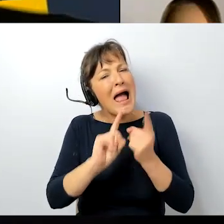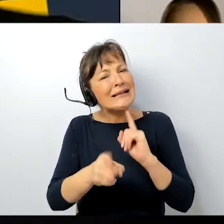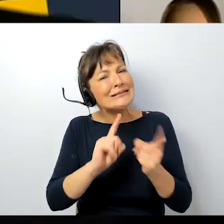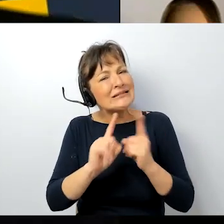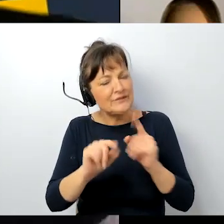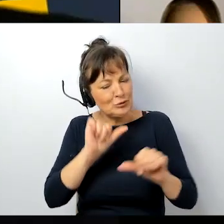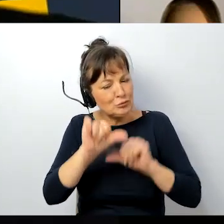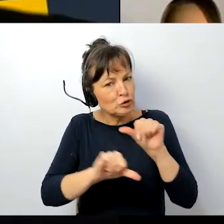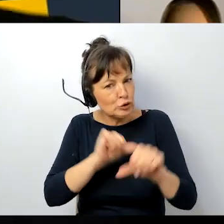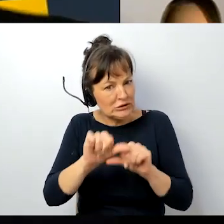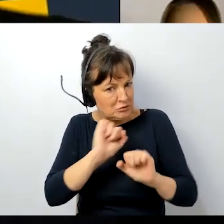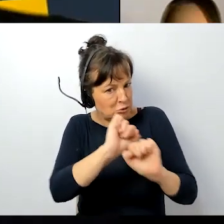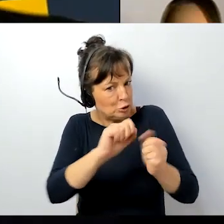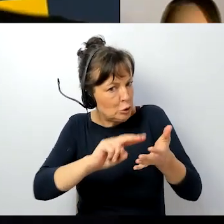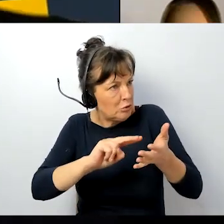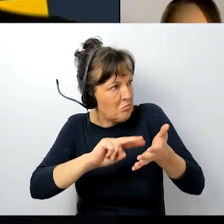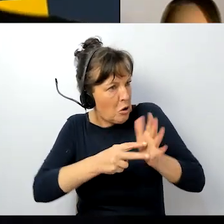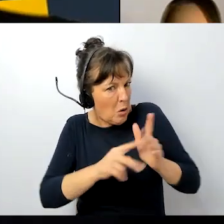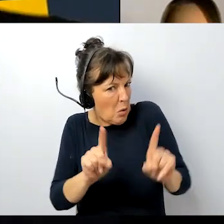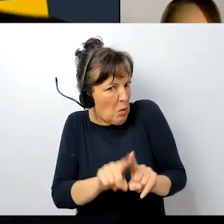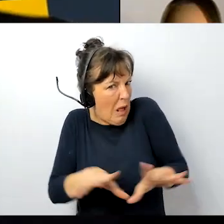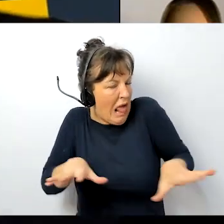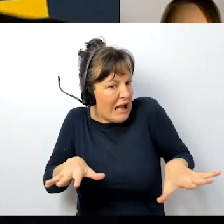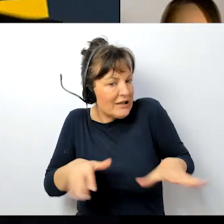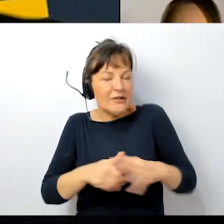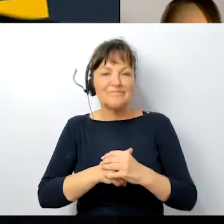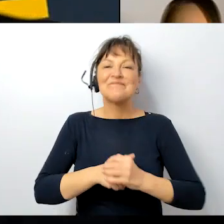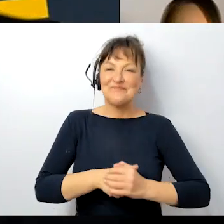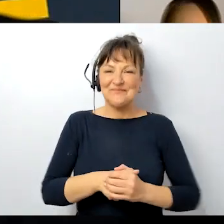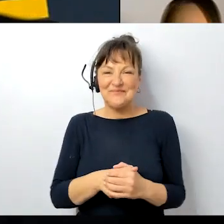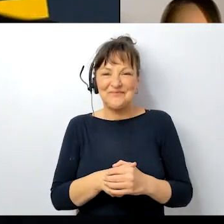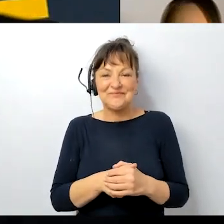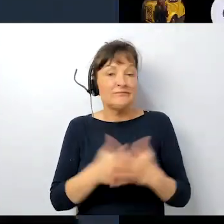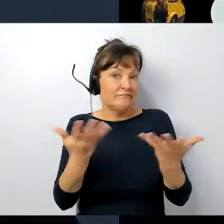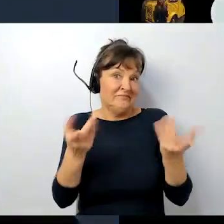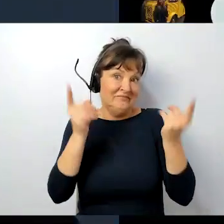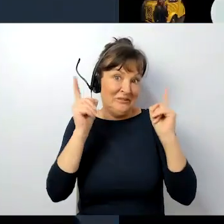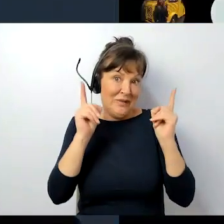Louisa, if I could come to you and ask what is the interview process at Drax like?